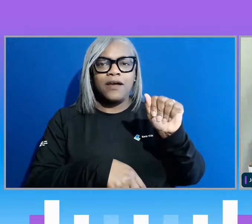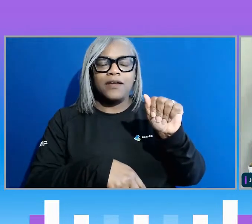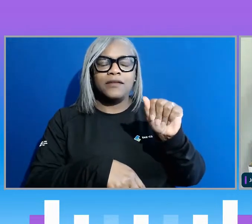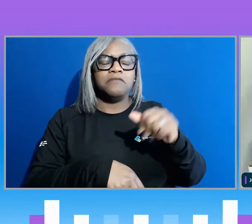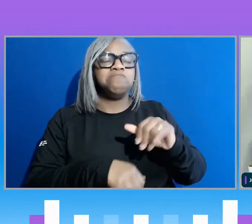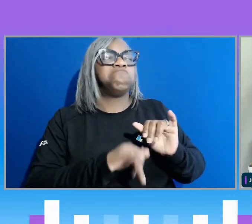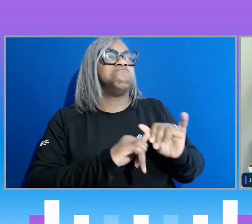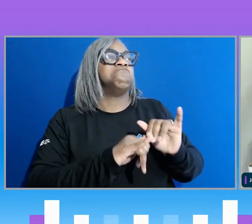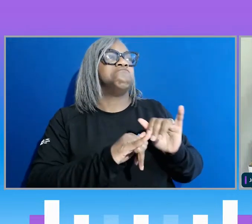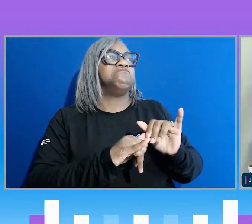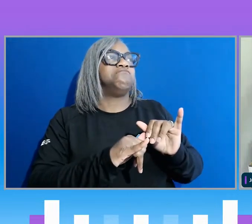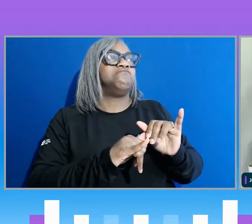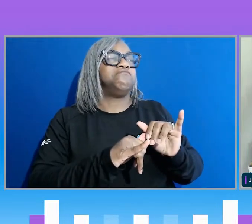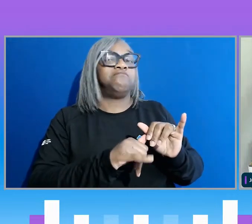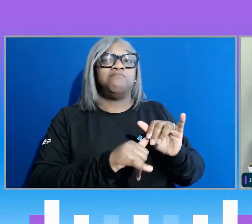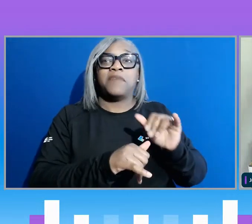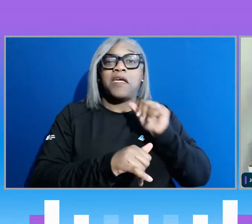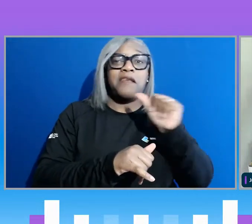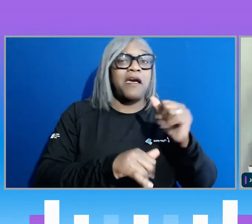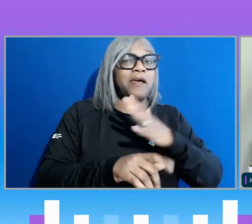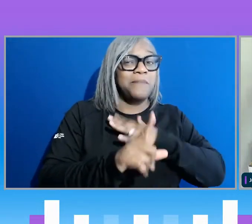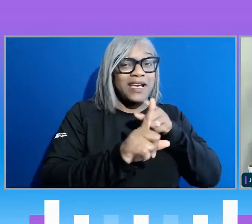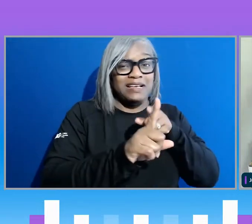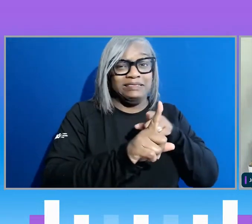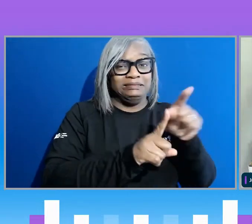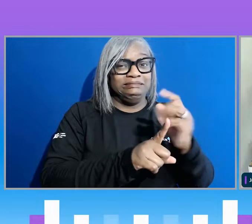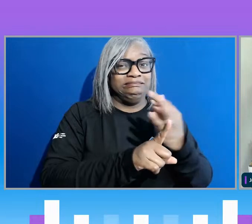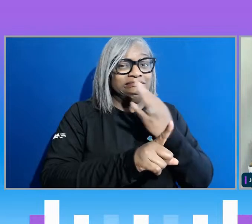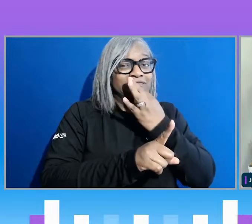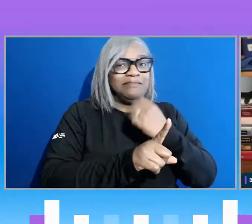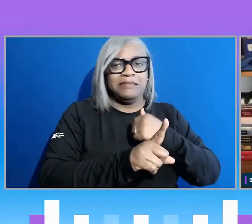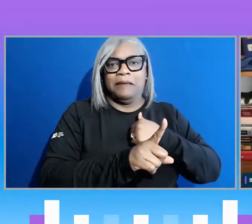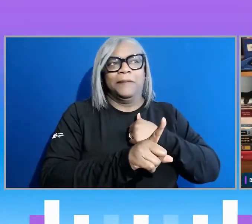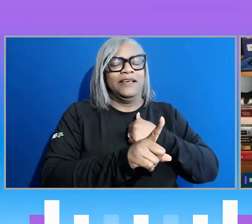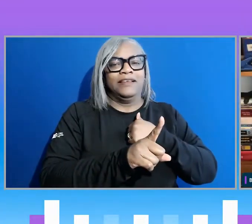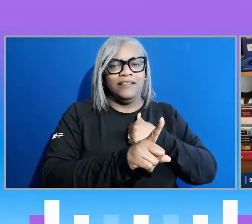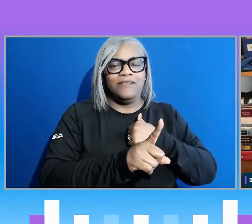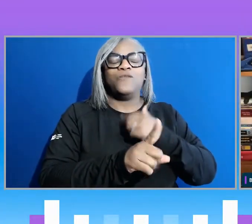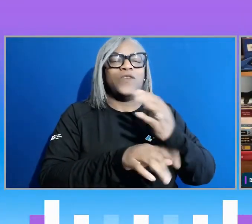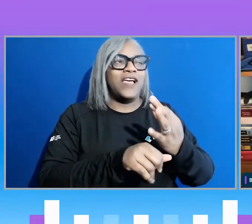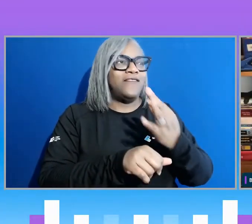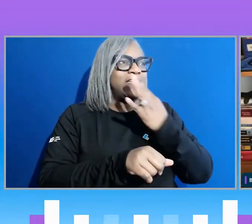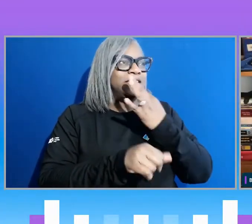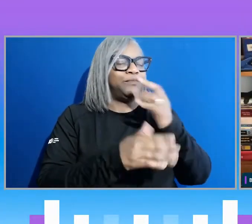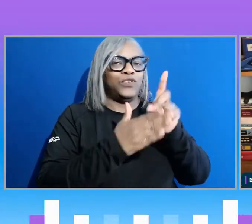Yeah, that's not my area of expertise. We do have expert